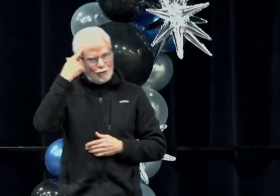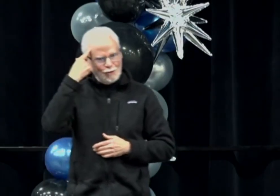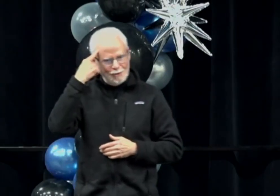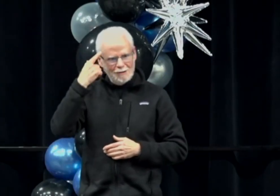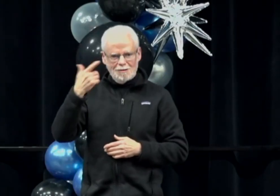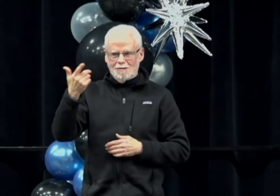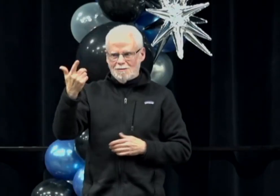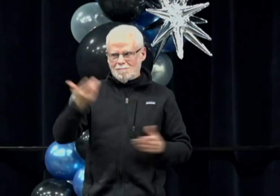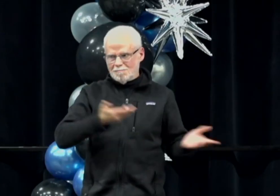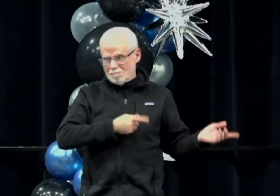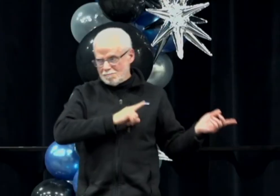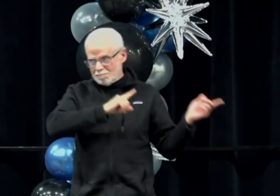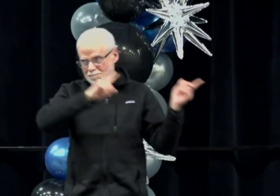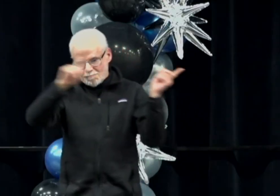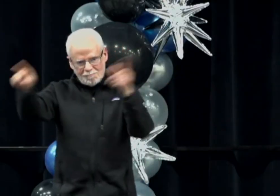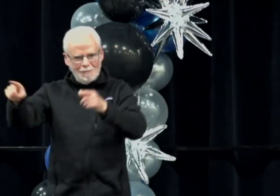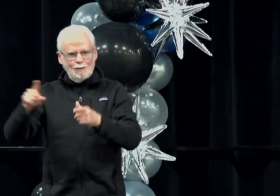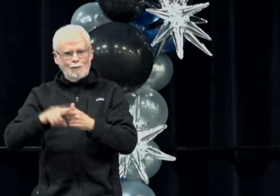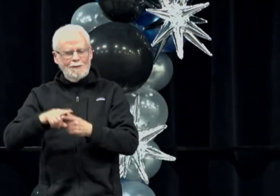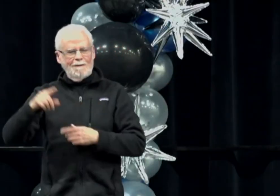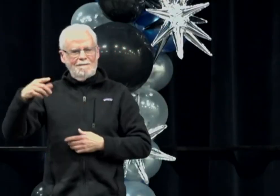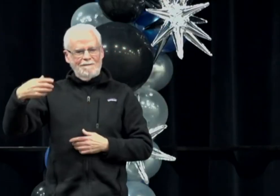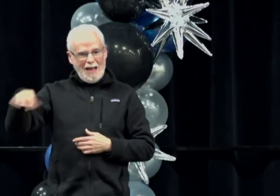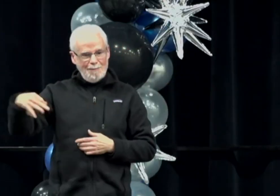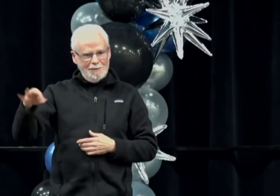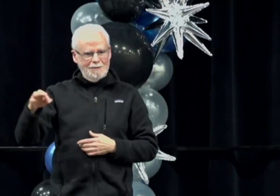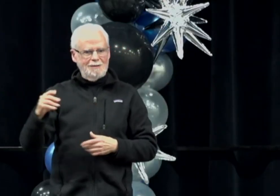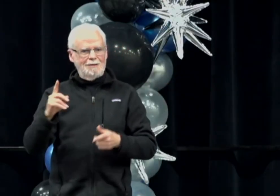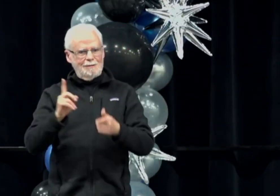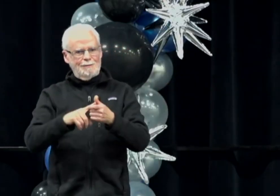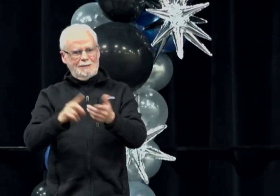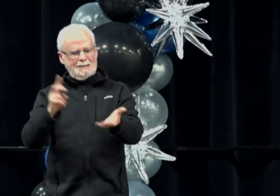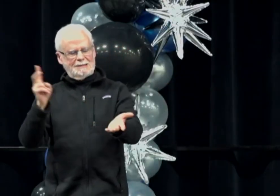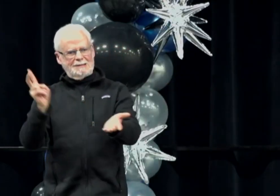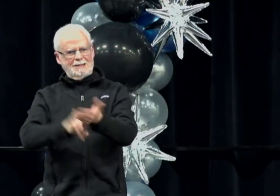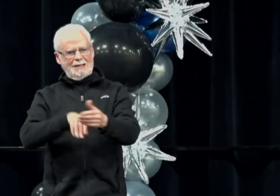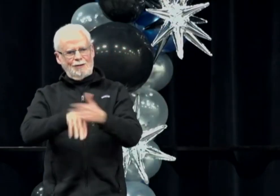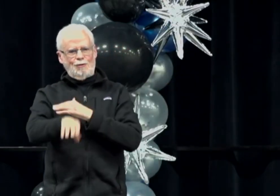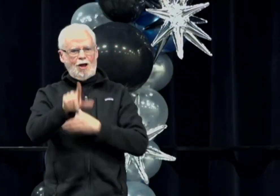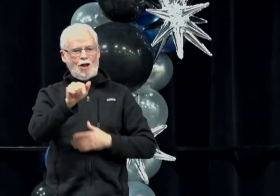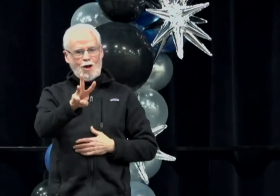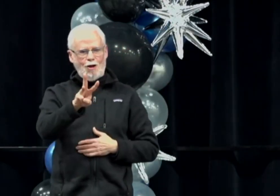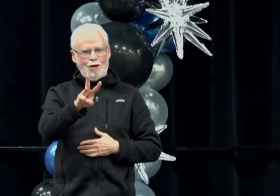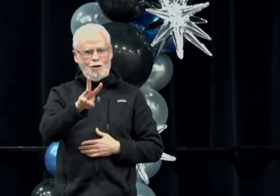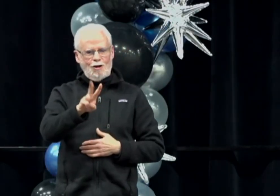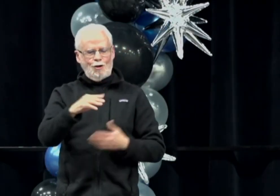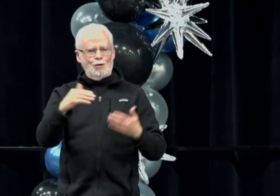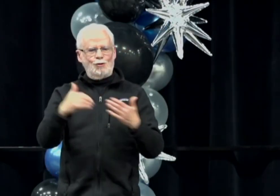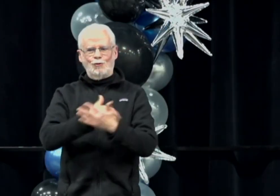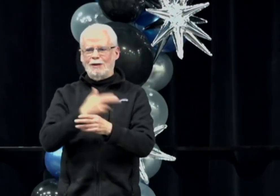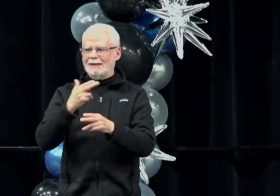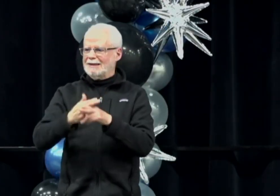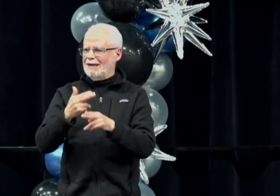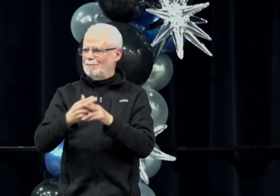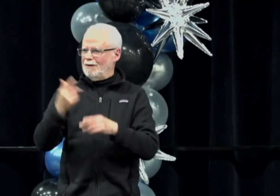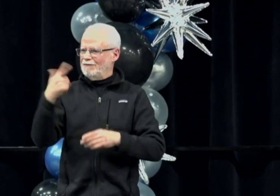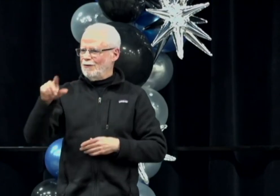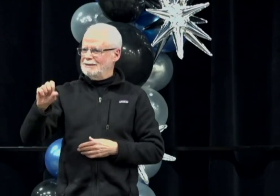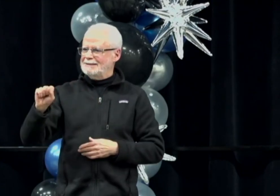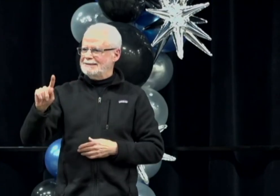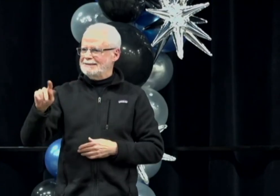a few houses in Faribault. Doug invited the Governor to come to Faribault to sign